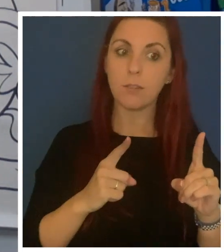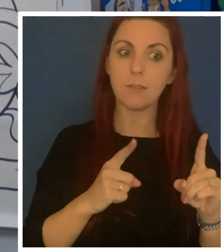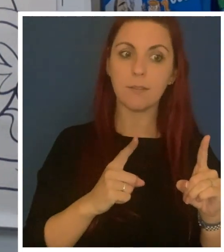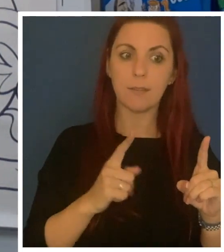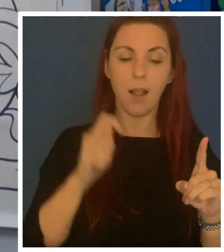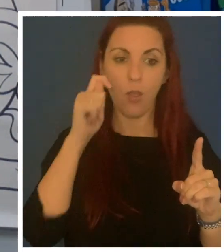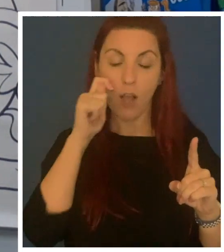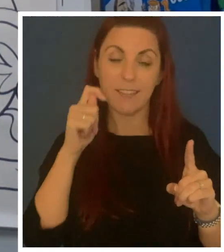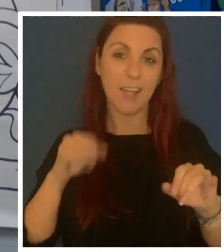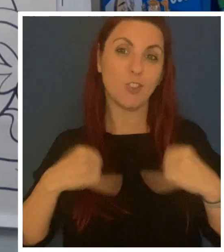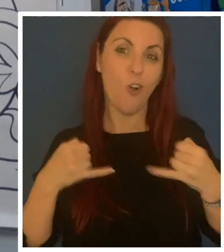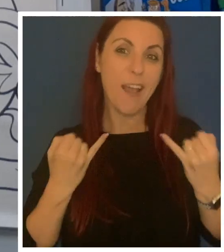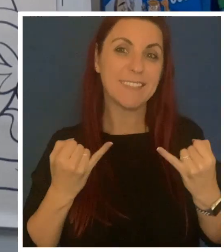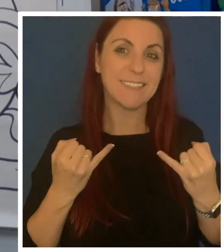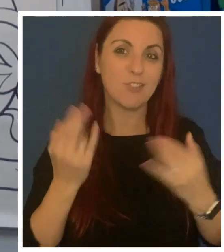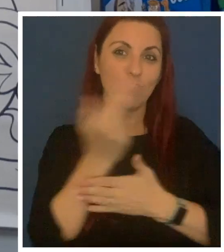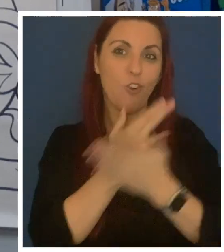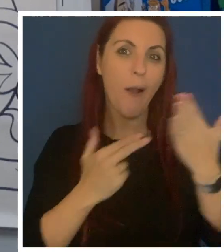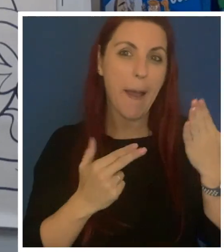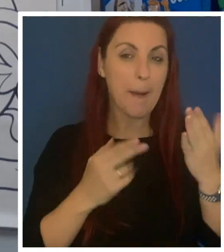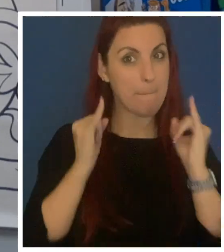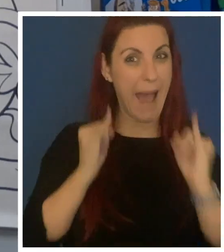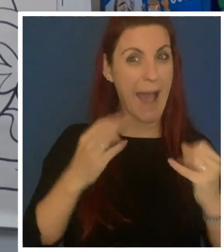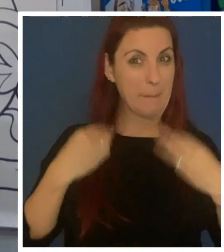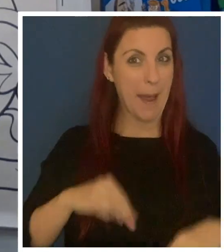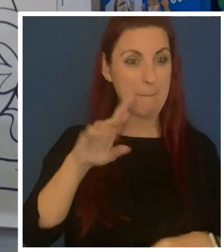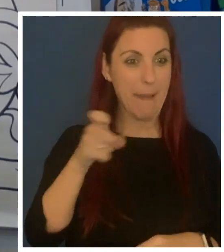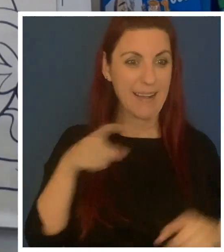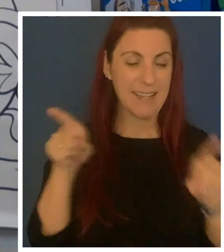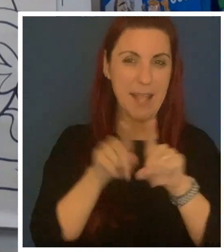even loved drawing the baddie called Max Siphon and he had big eyebrows